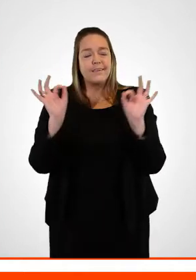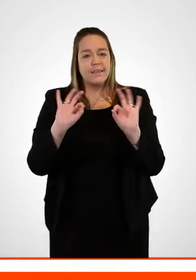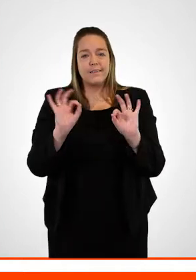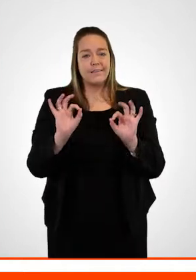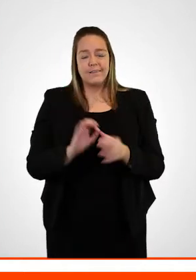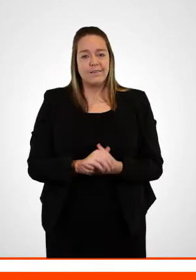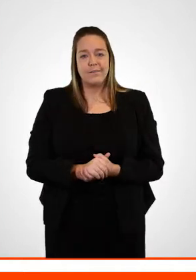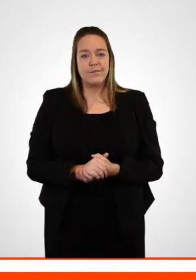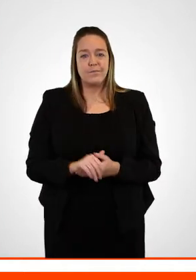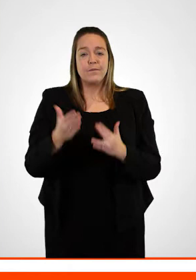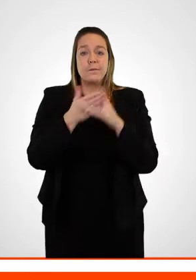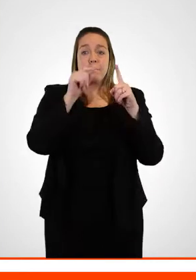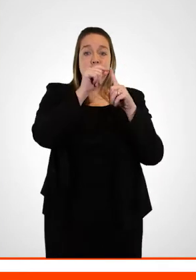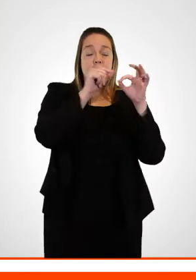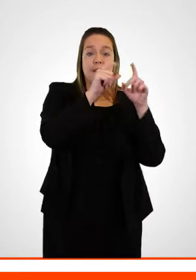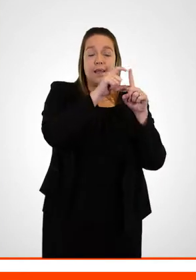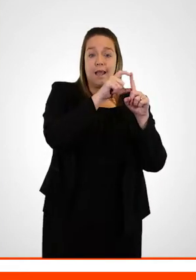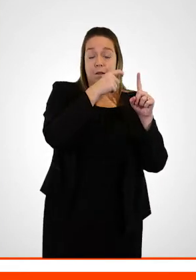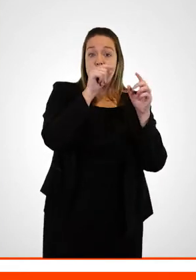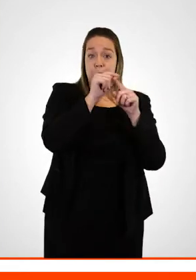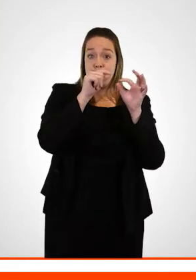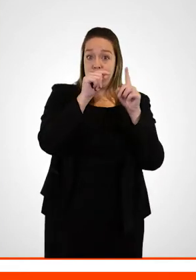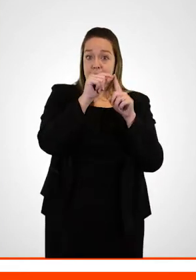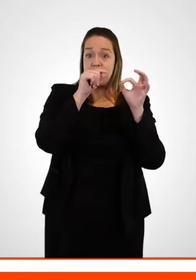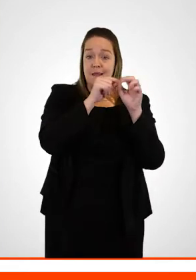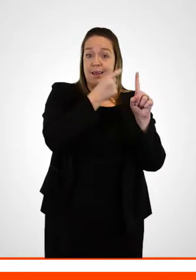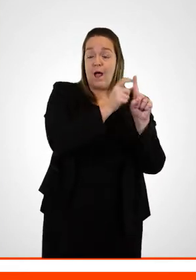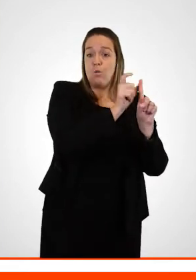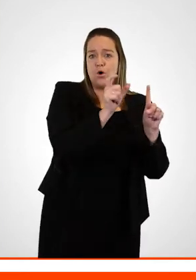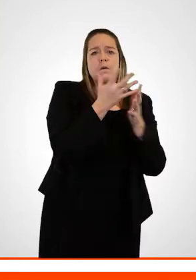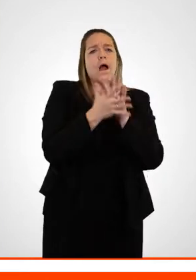between PBK words, so how well you perceive speech